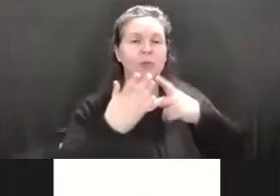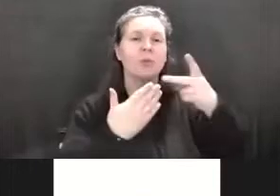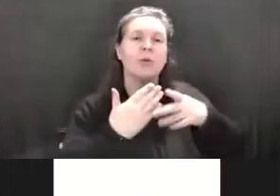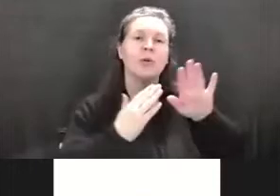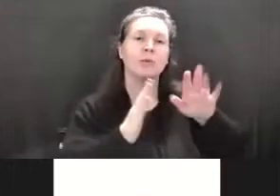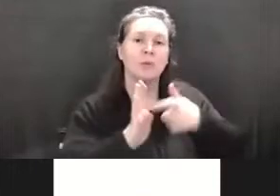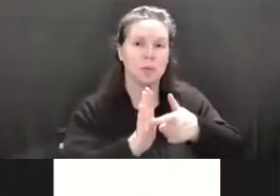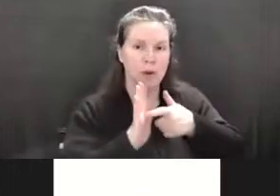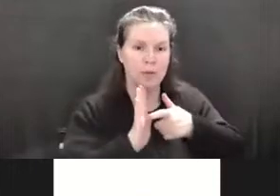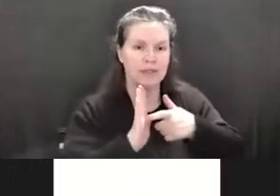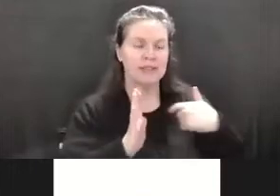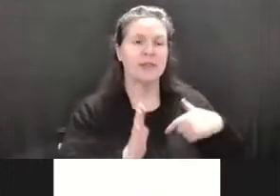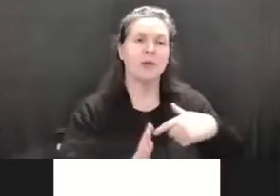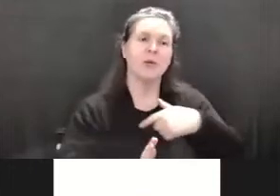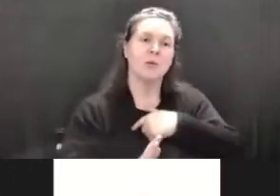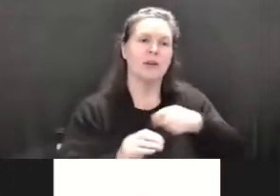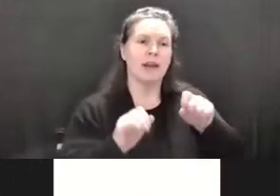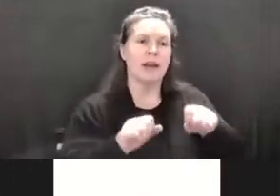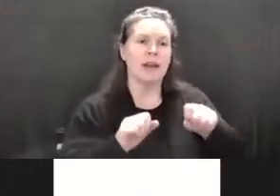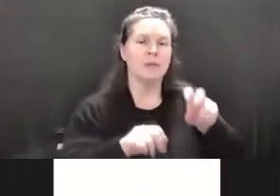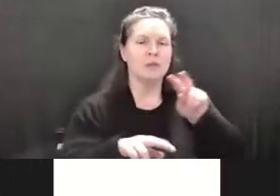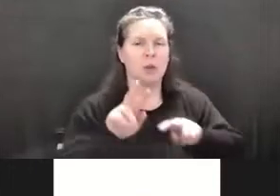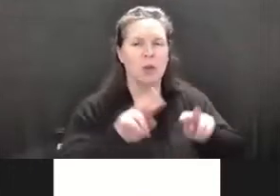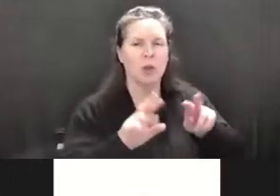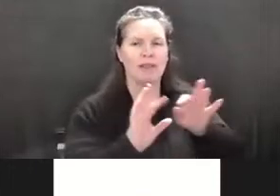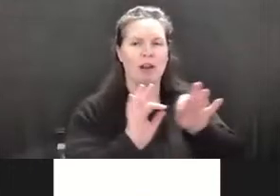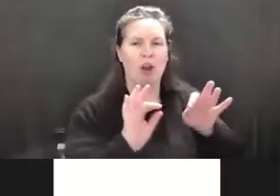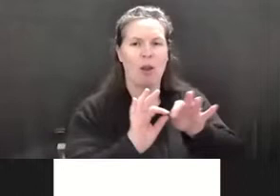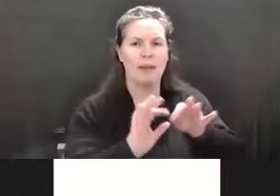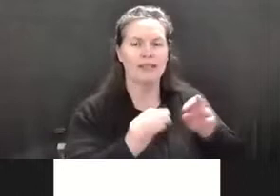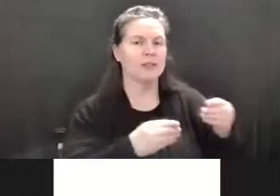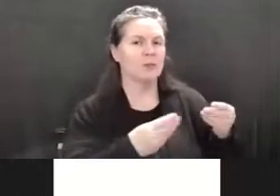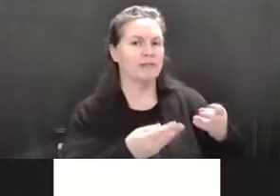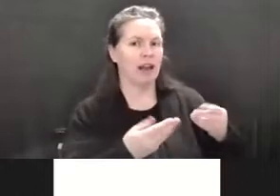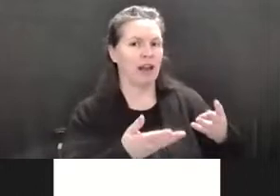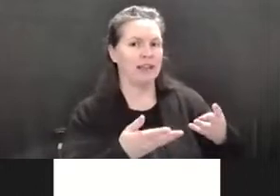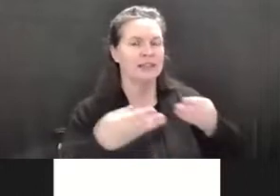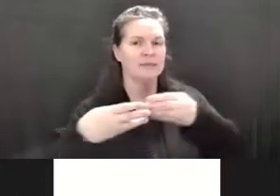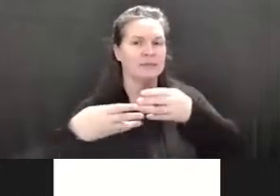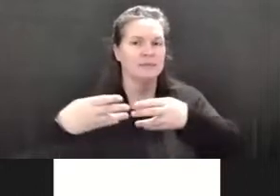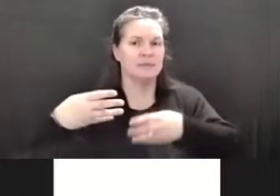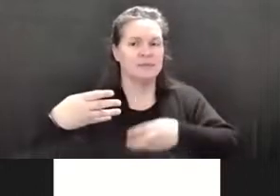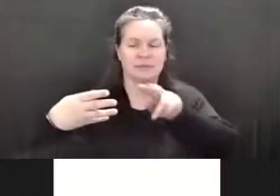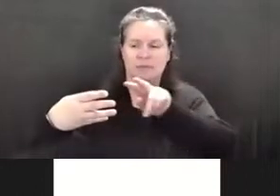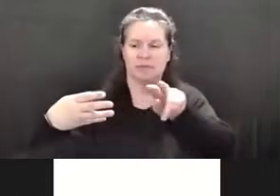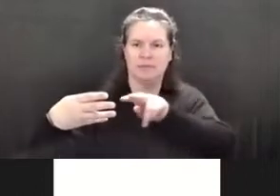and so we were able to look at the comments provided and really take them into consideration.